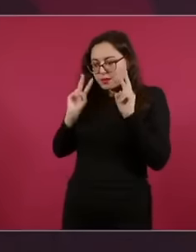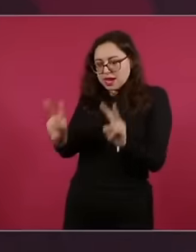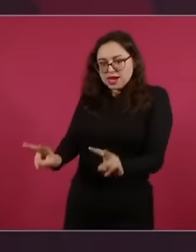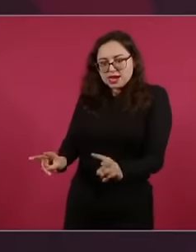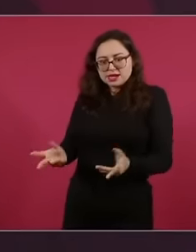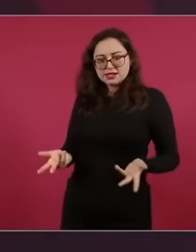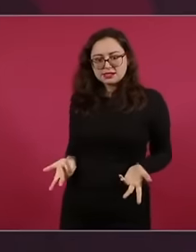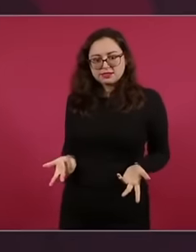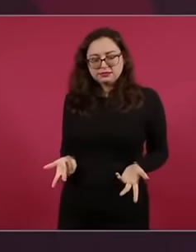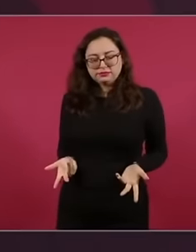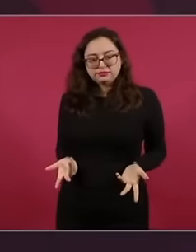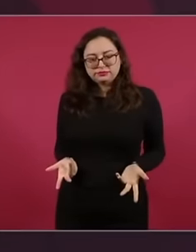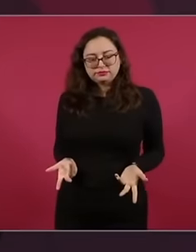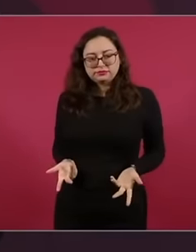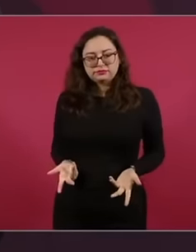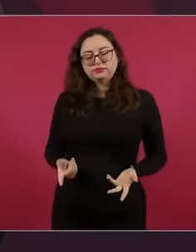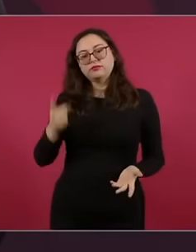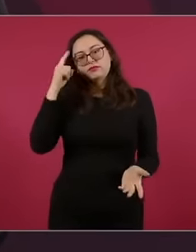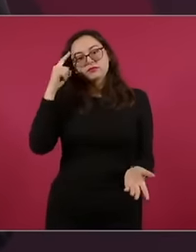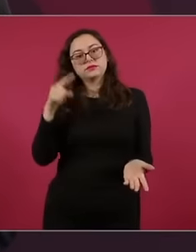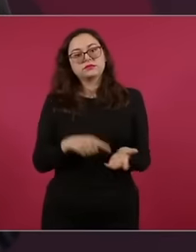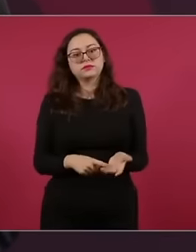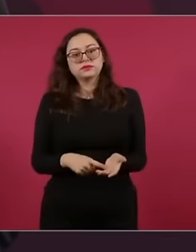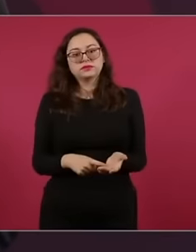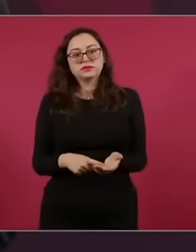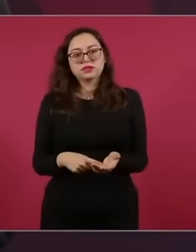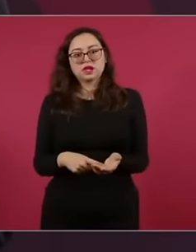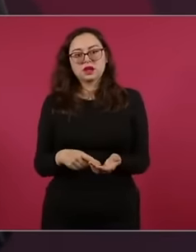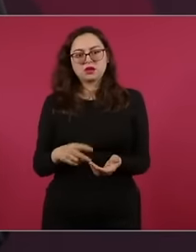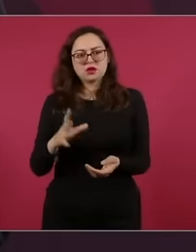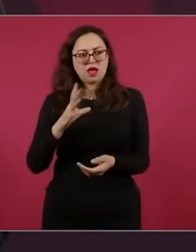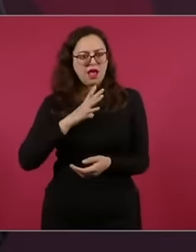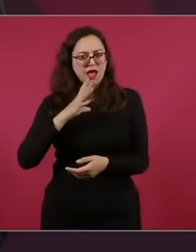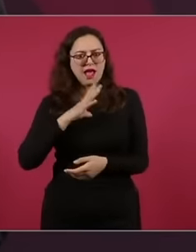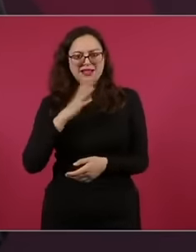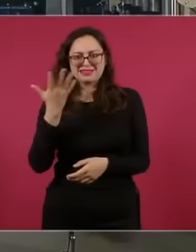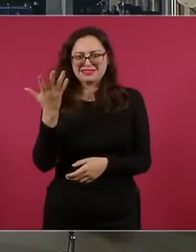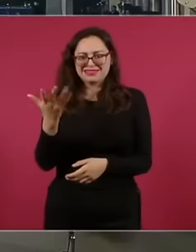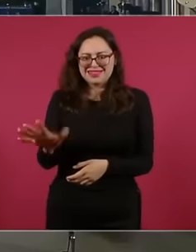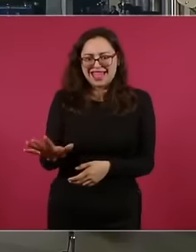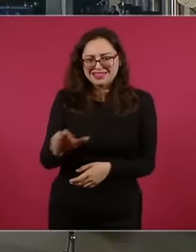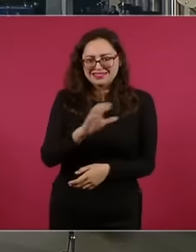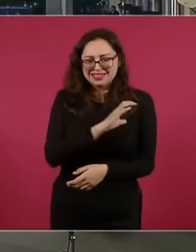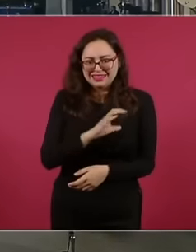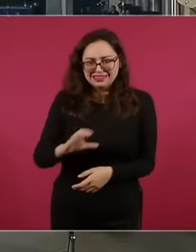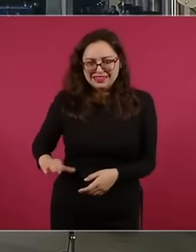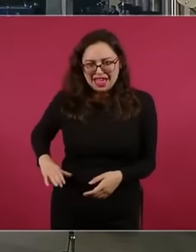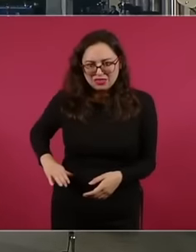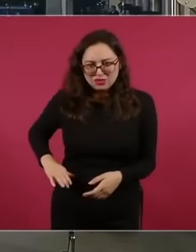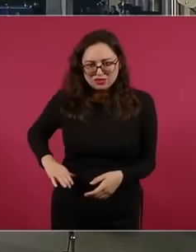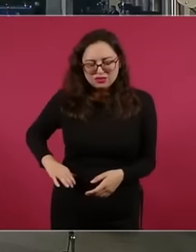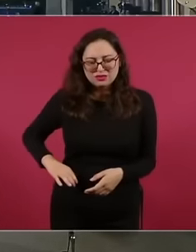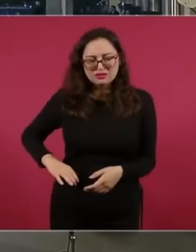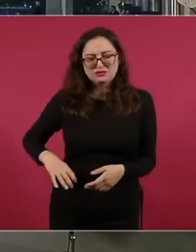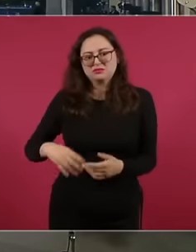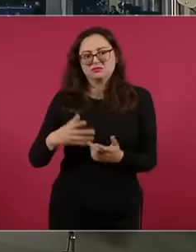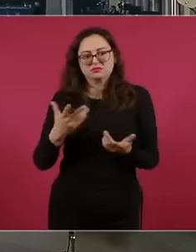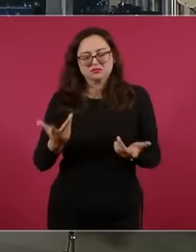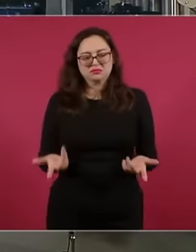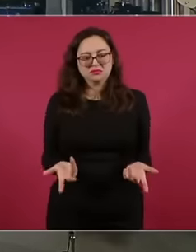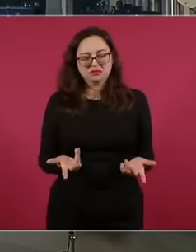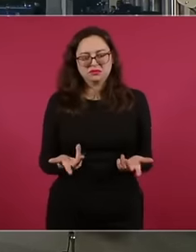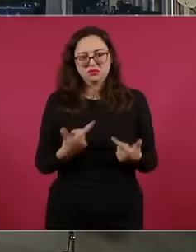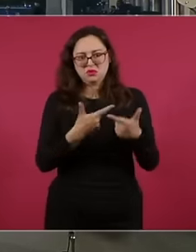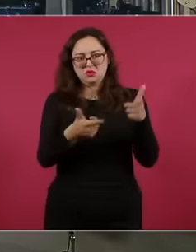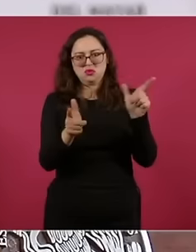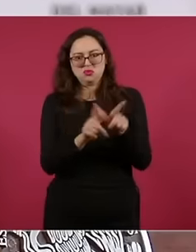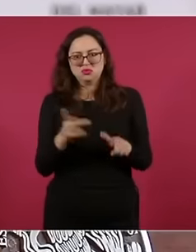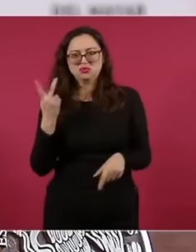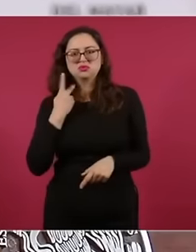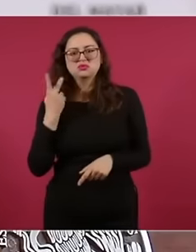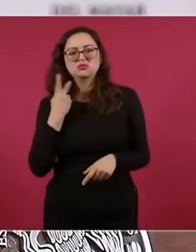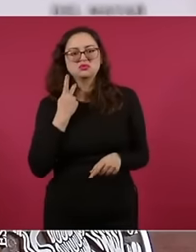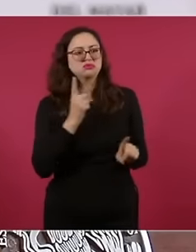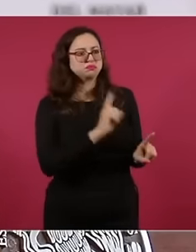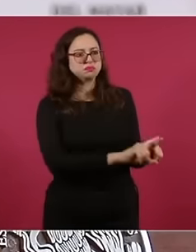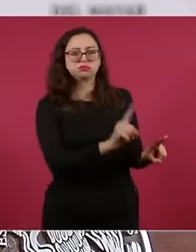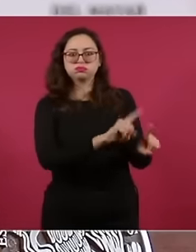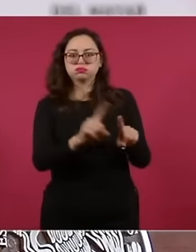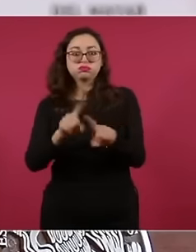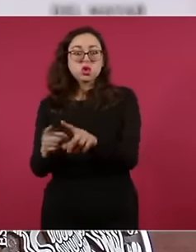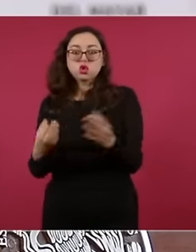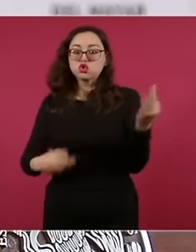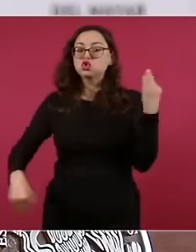10 or 18 candidates not for the presidency and I don't know how many parties that everyone participates